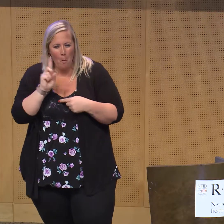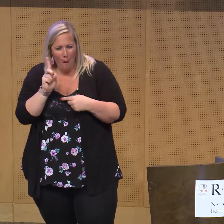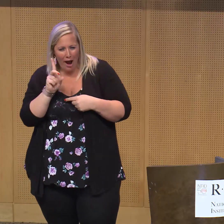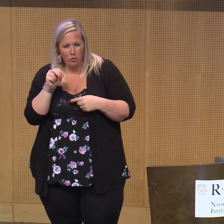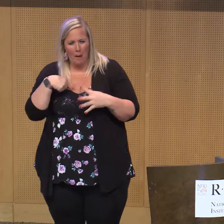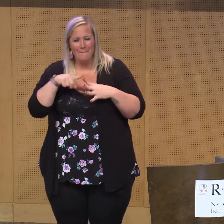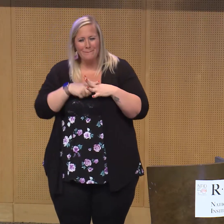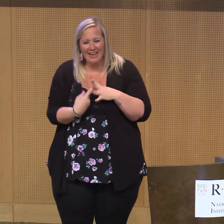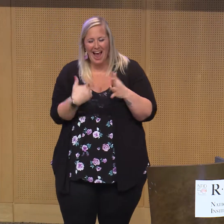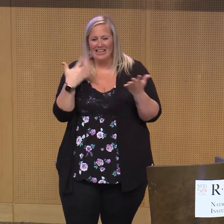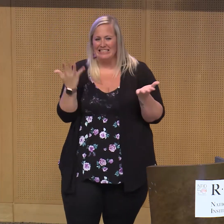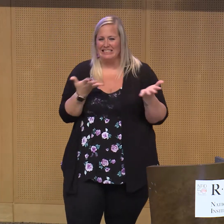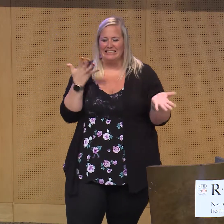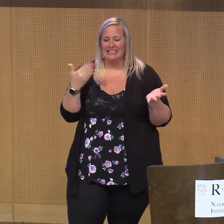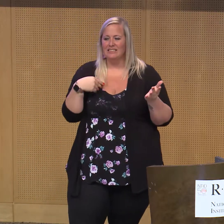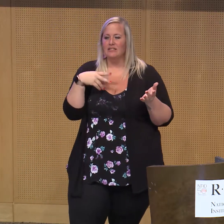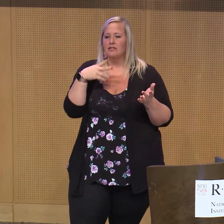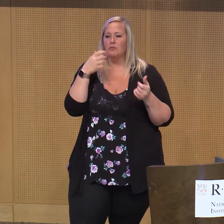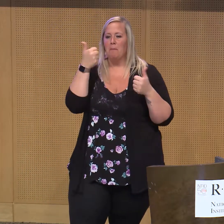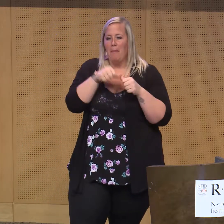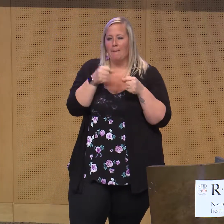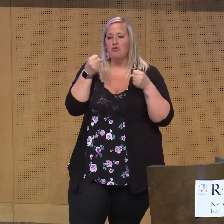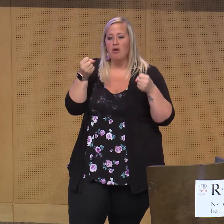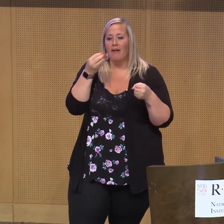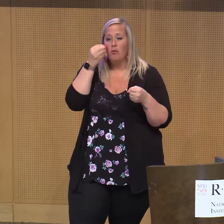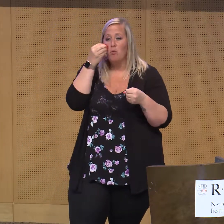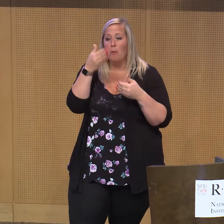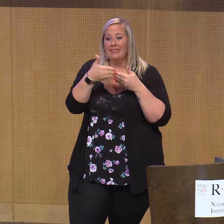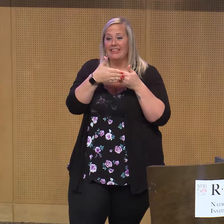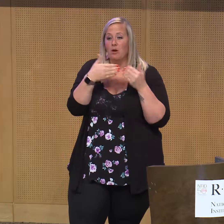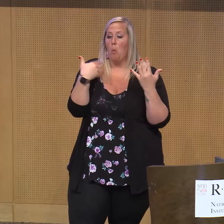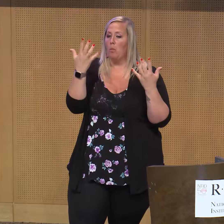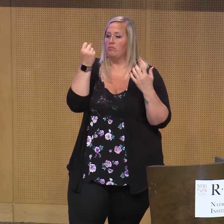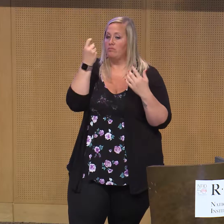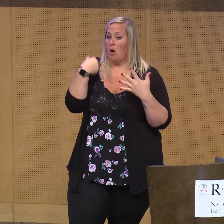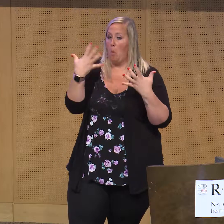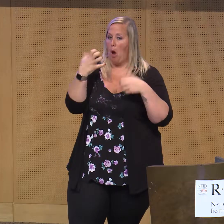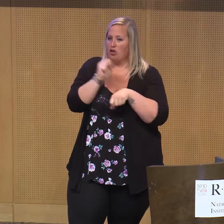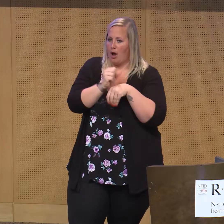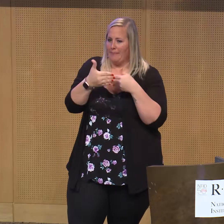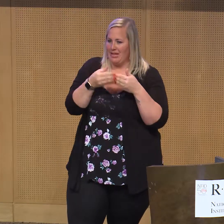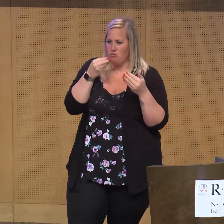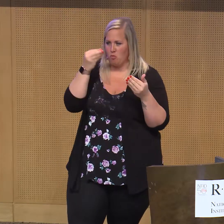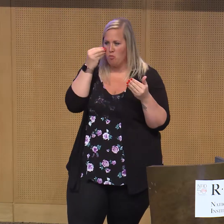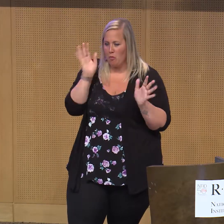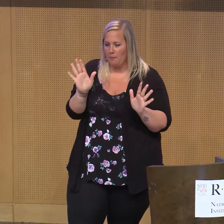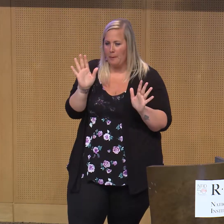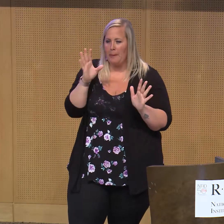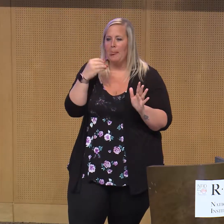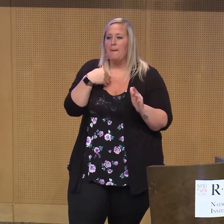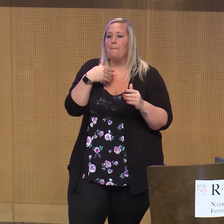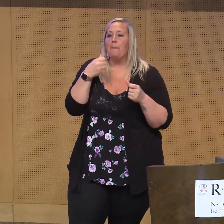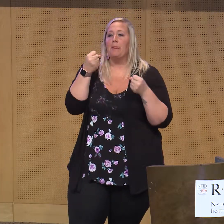and I just decided to dedicate myself to looking for the job of my dreams. So when I would drive home at night from my day job,